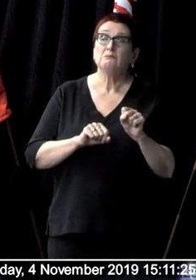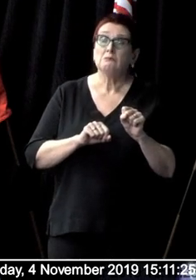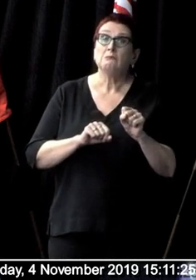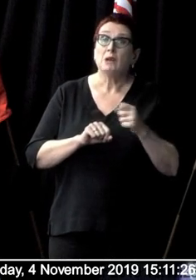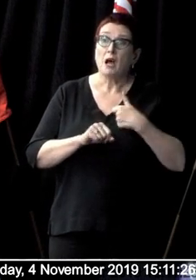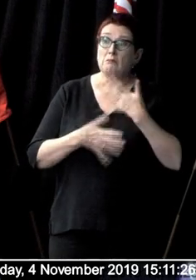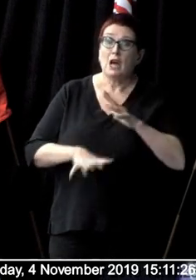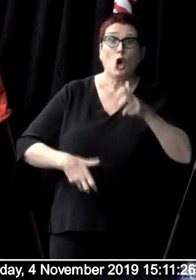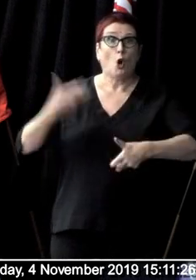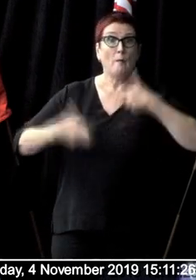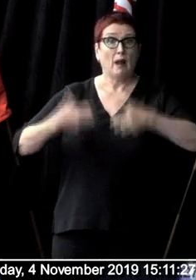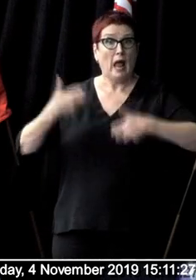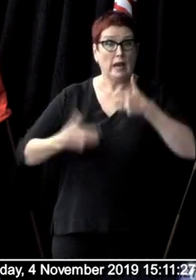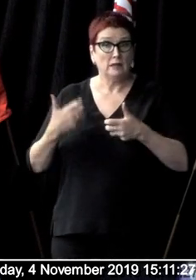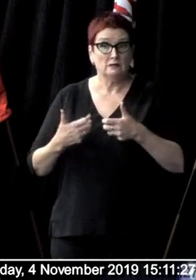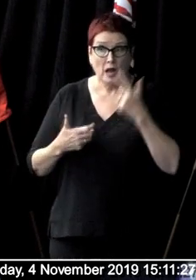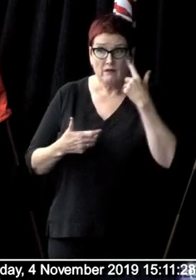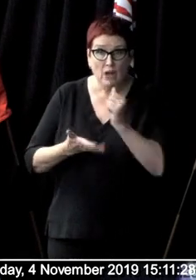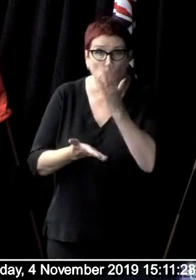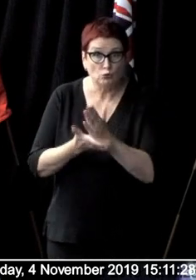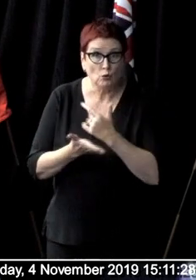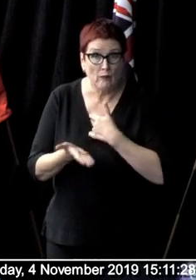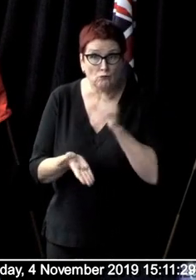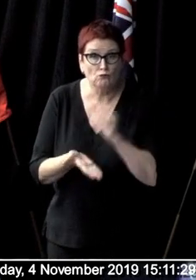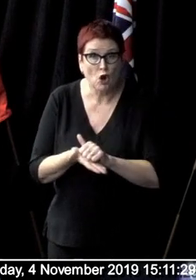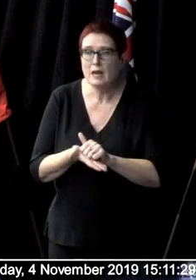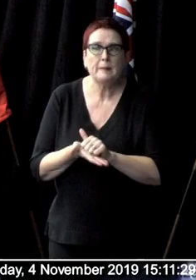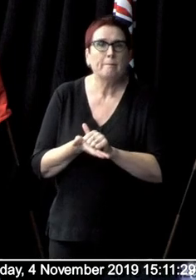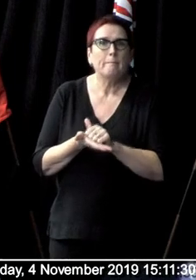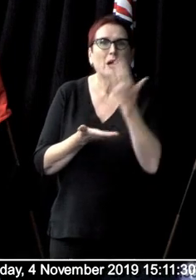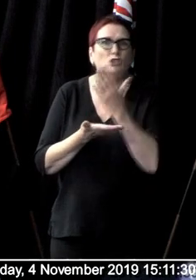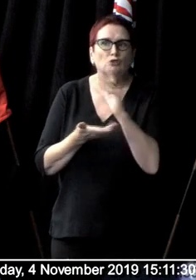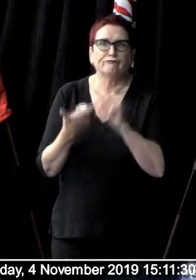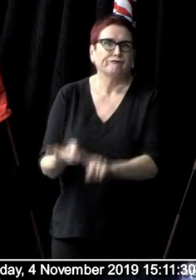but actually they – nothing substantially has changed.